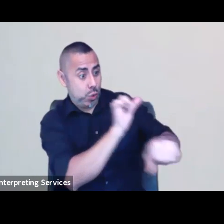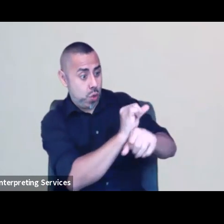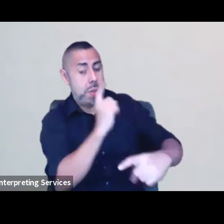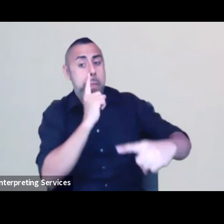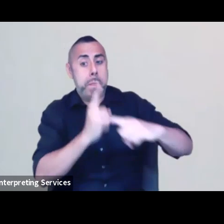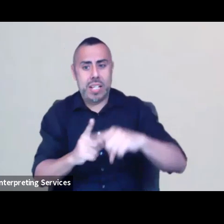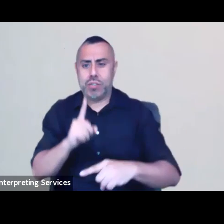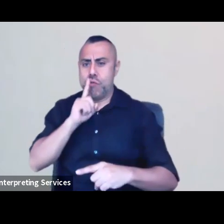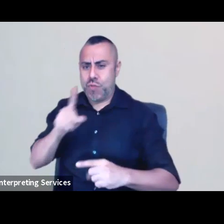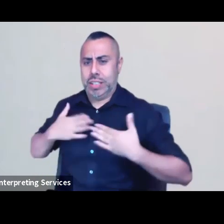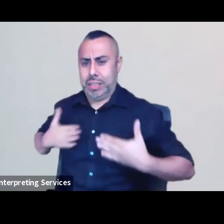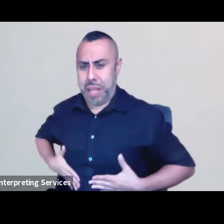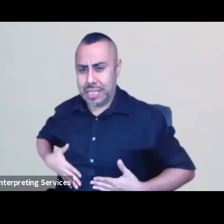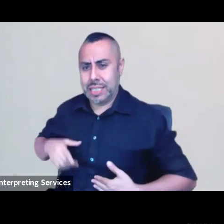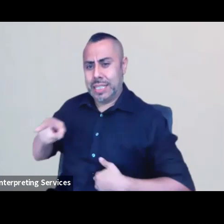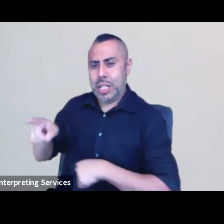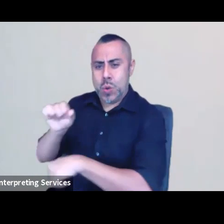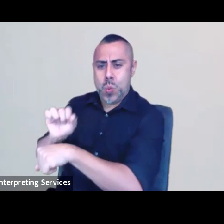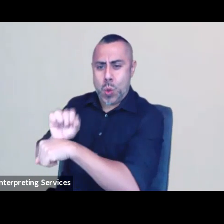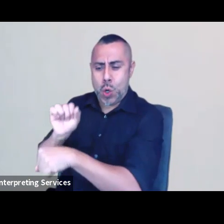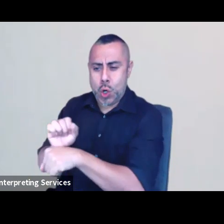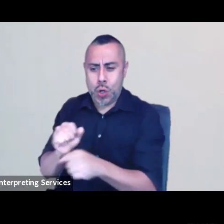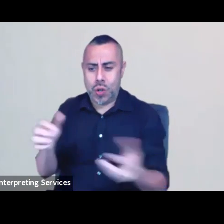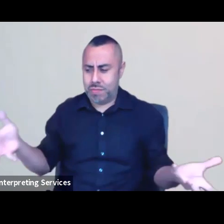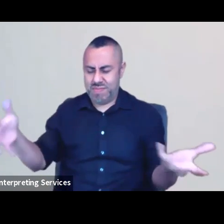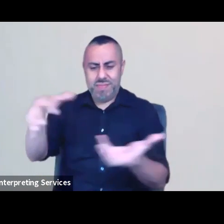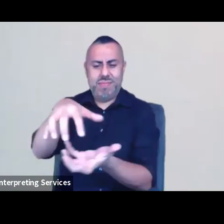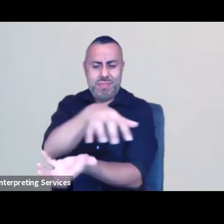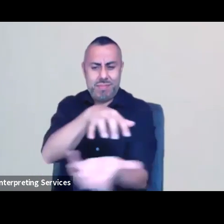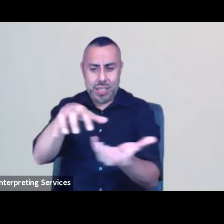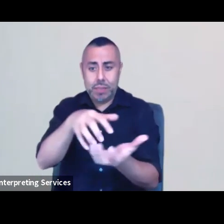Another example of projects that I've worked on,